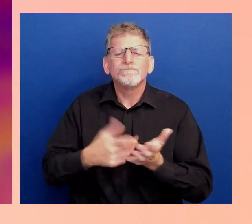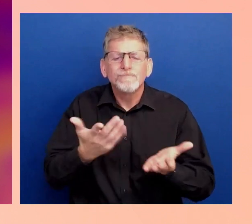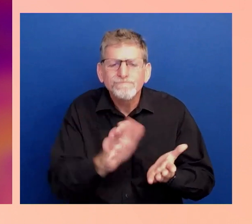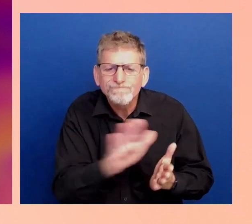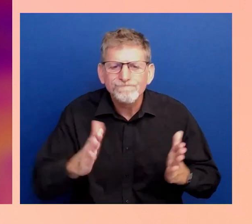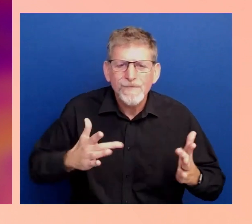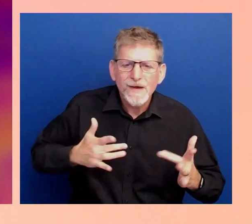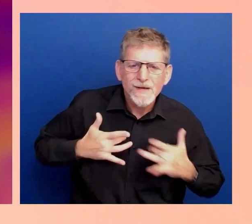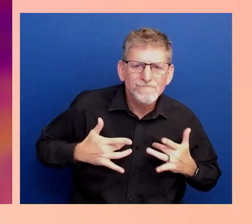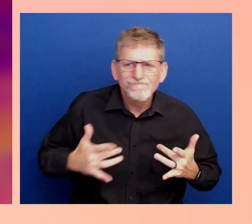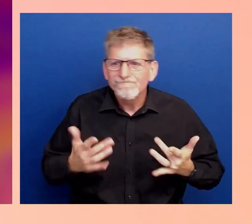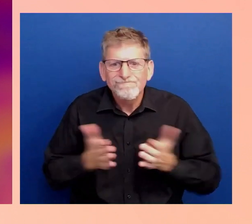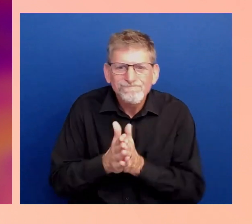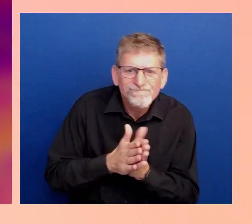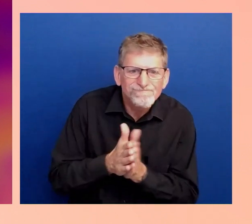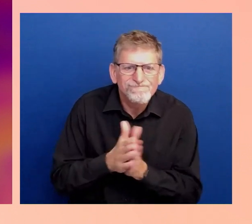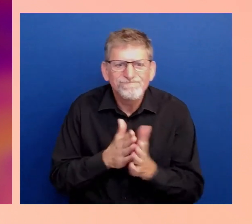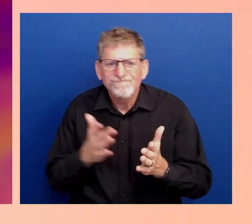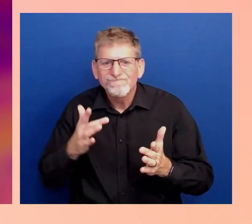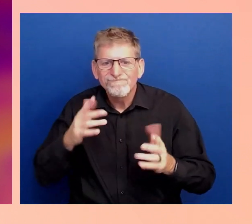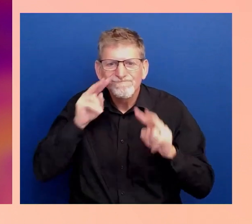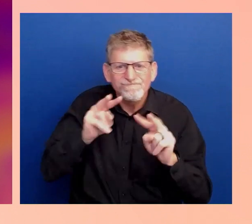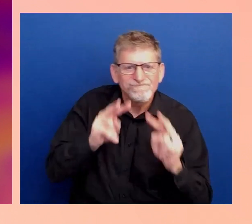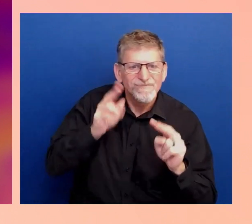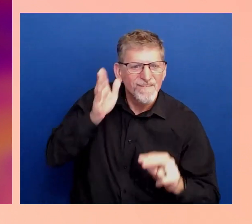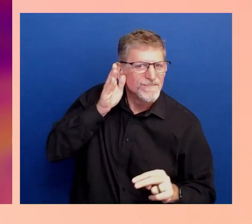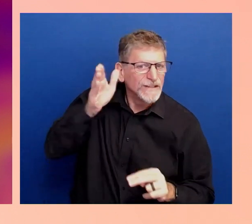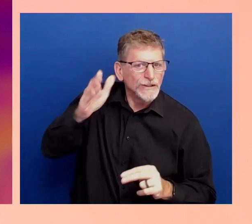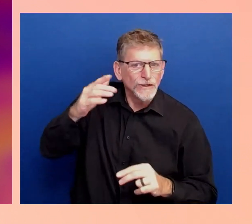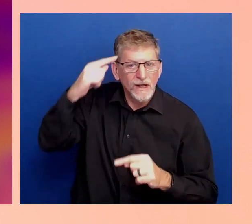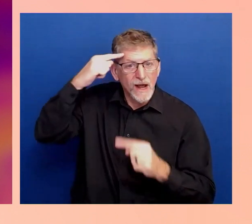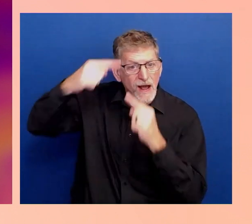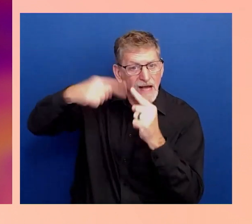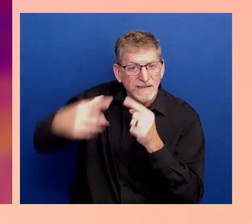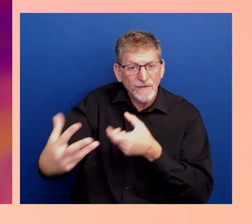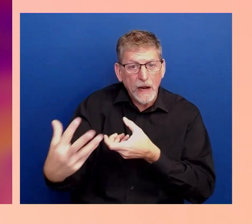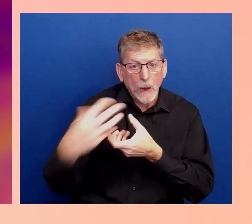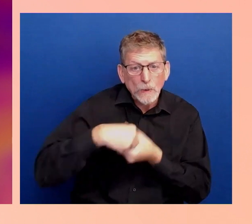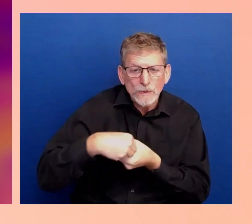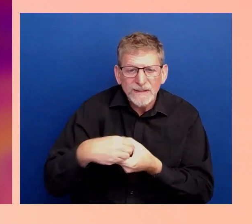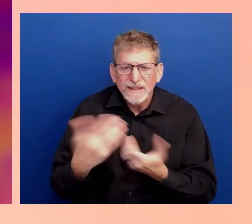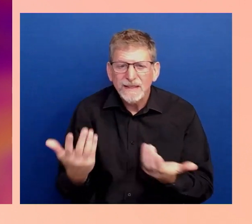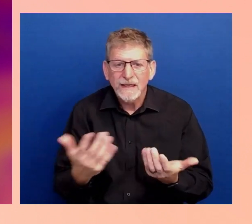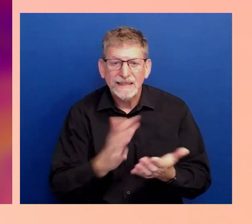Doug, I'll kick this off to you. Yeah, there are a couple of things.